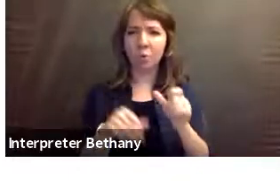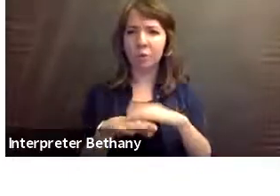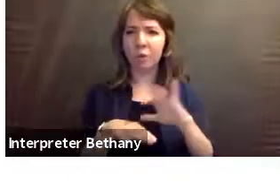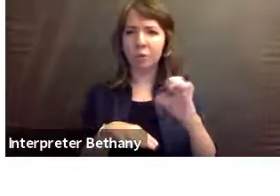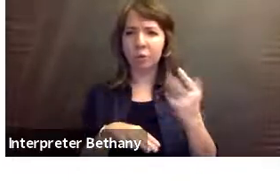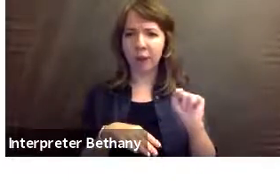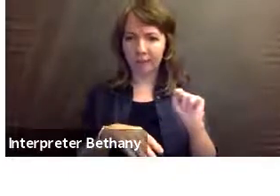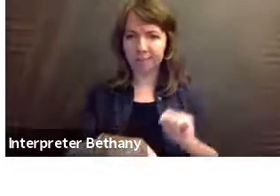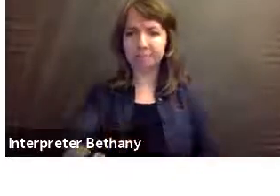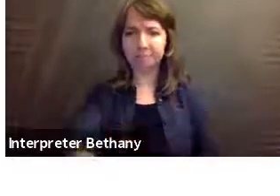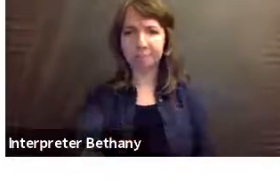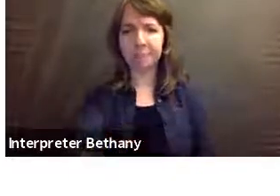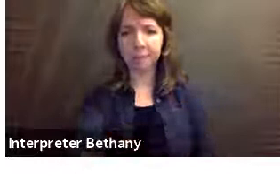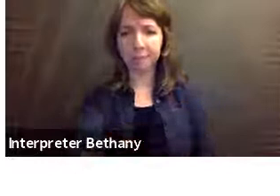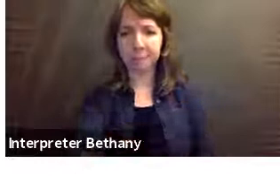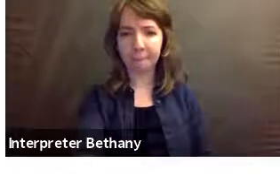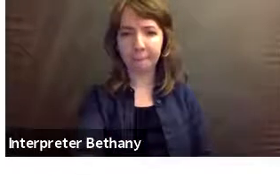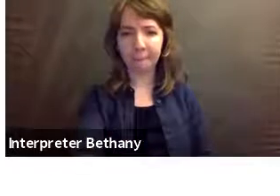Linda Kobashigawa: Okay, I'm